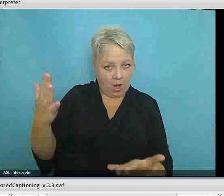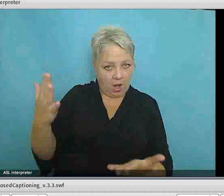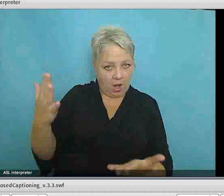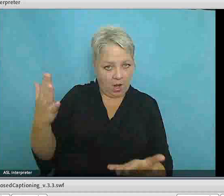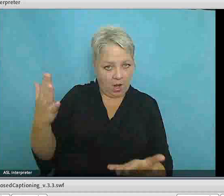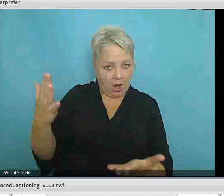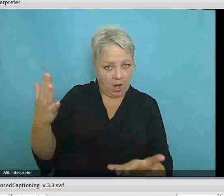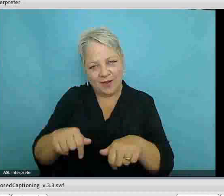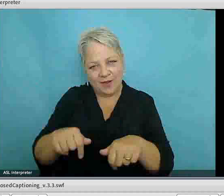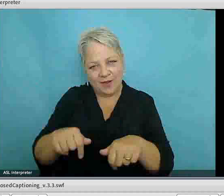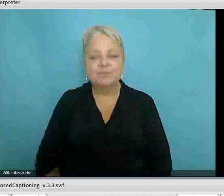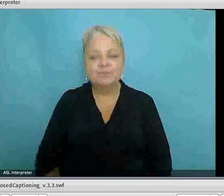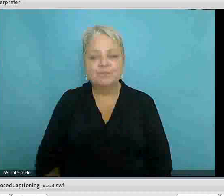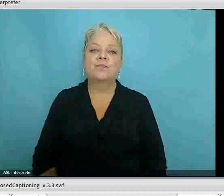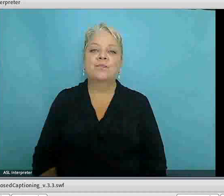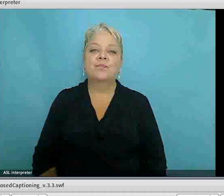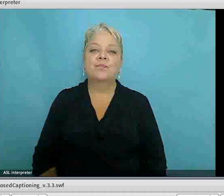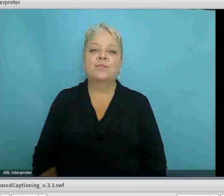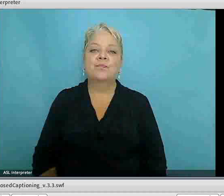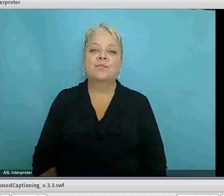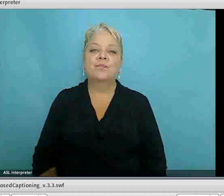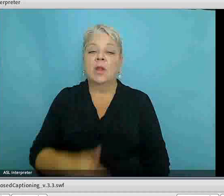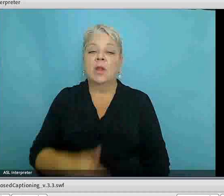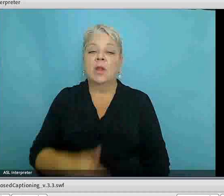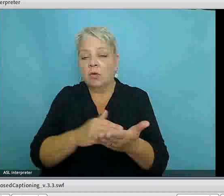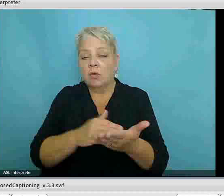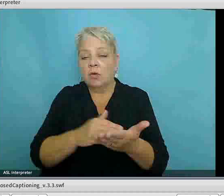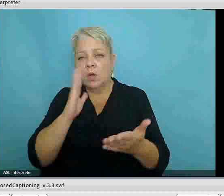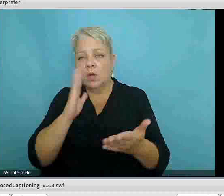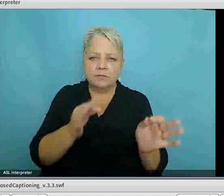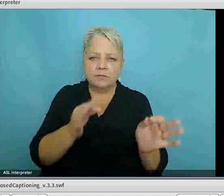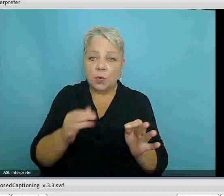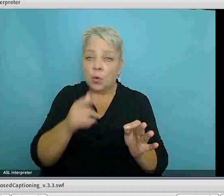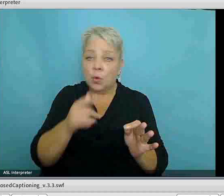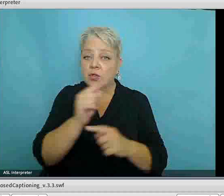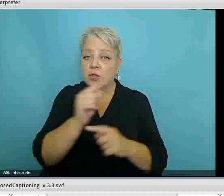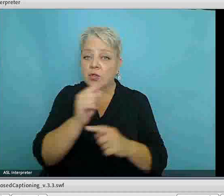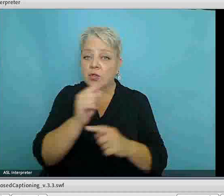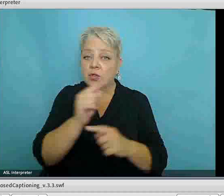Is this, you know -- because Medicaid is a payer of last resort, so they're sending in